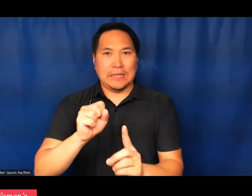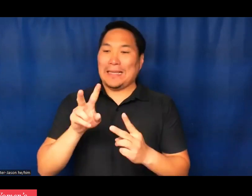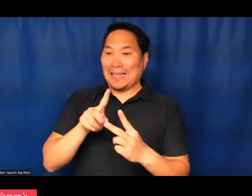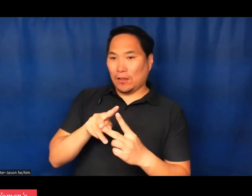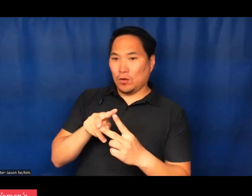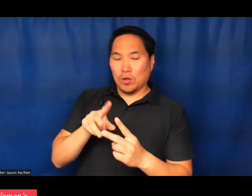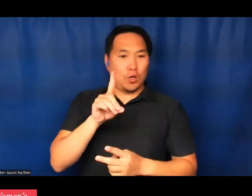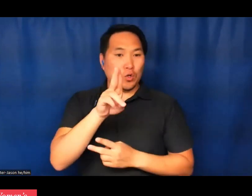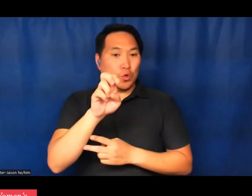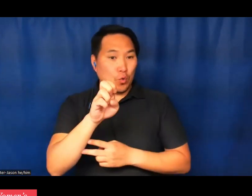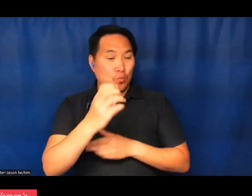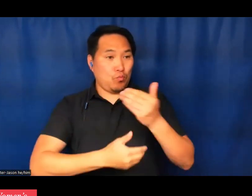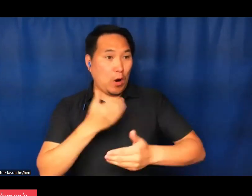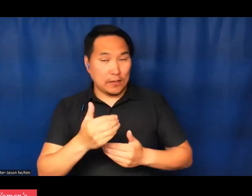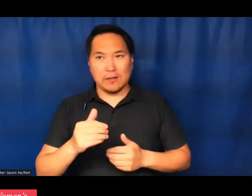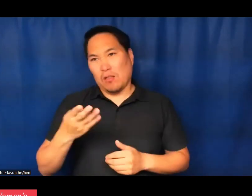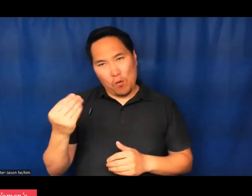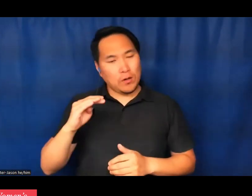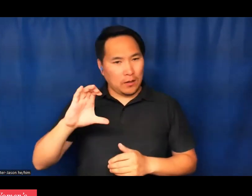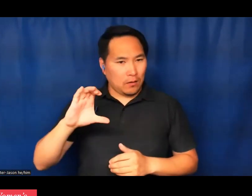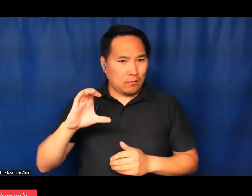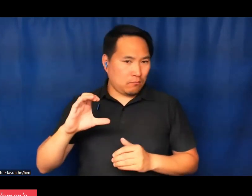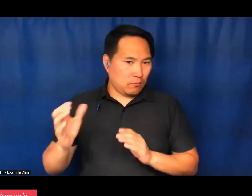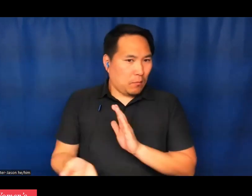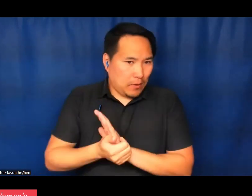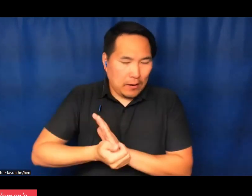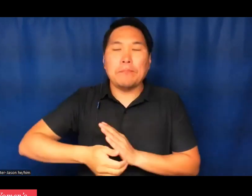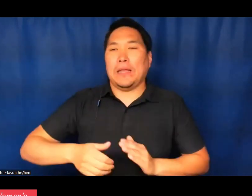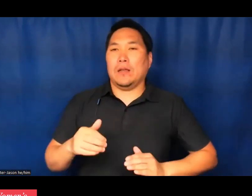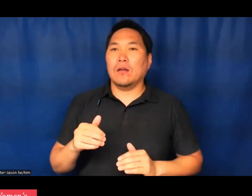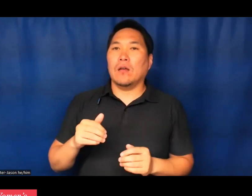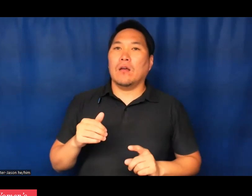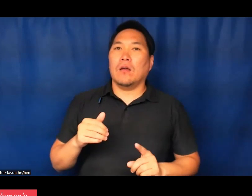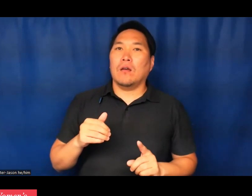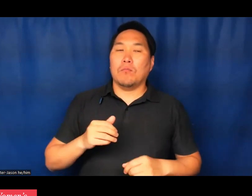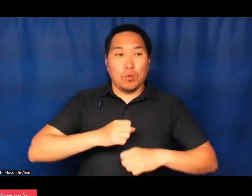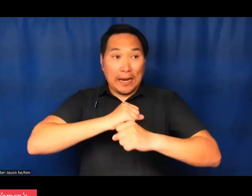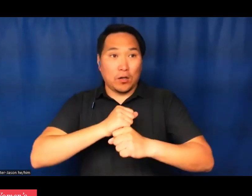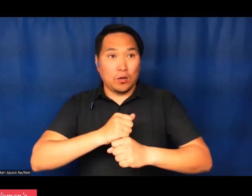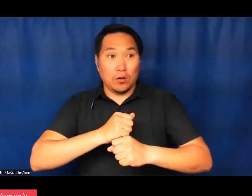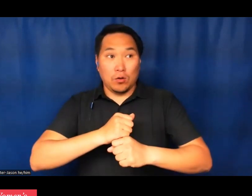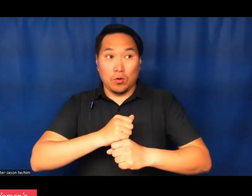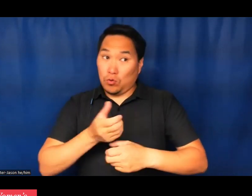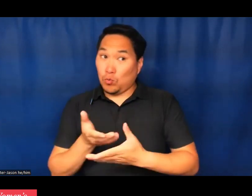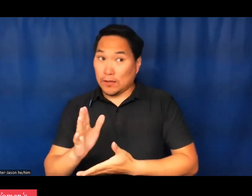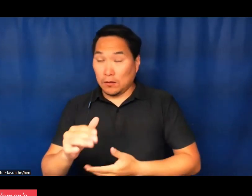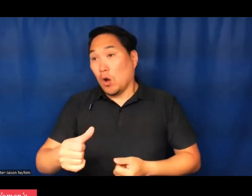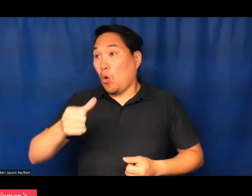Due Process clause of the Fourteenth Amendment protected the right of a woman to terminate a pregnancy.